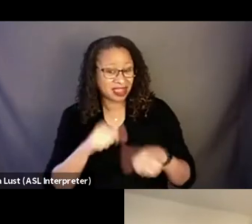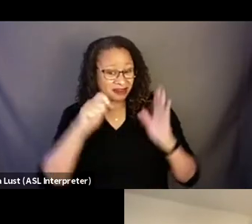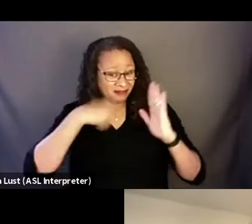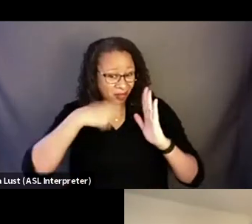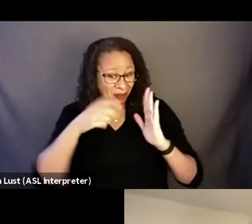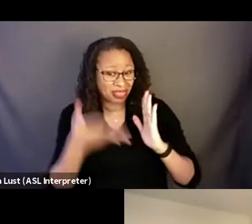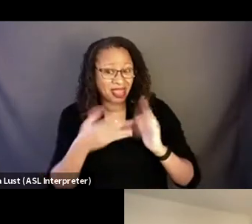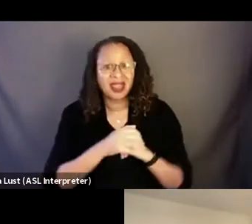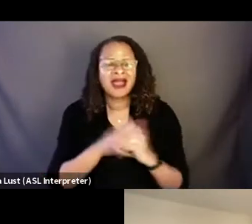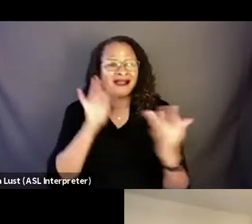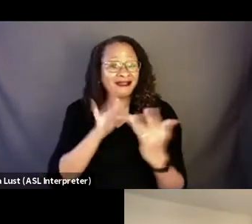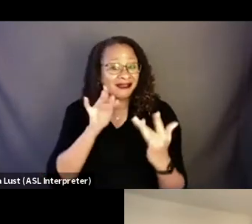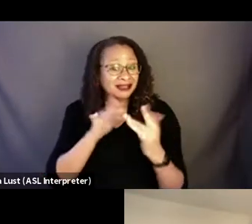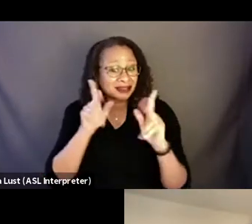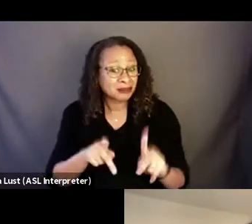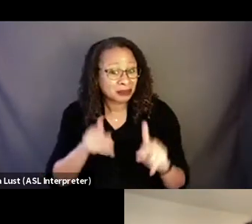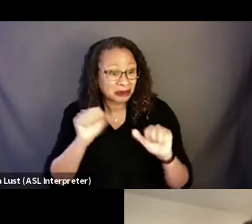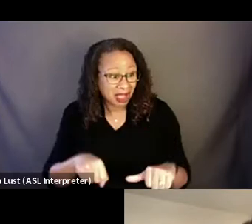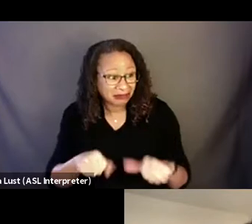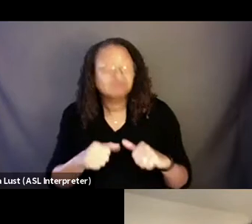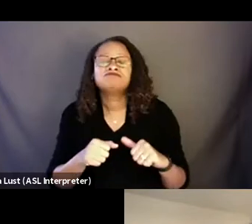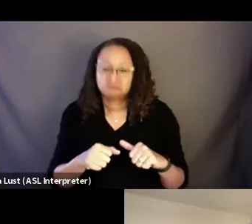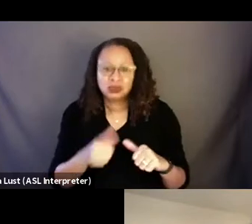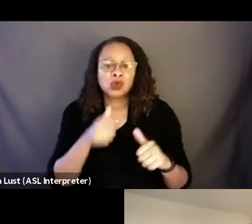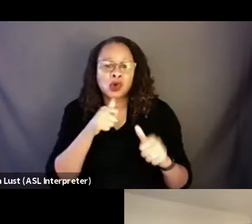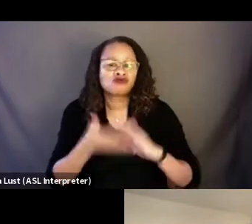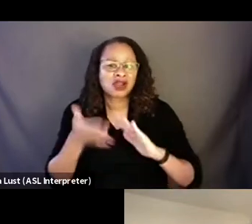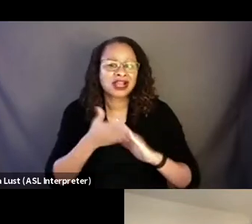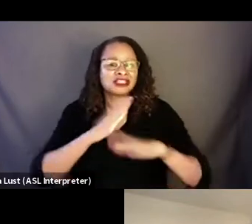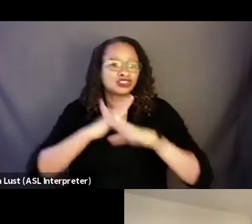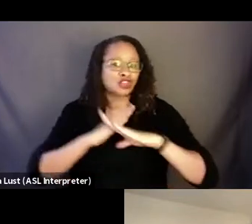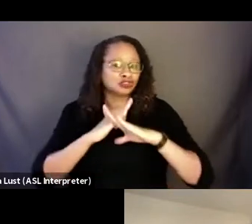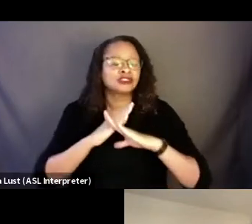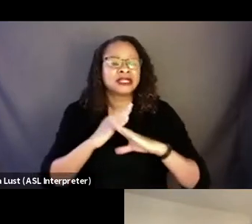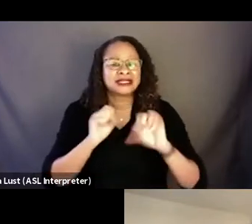the people who are running the shelter system. And within a week, I think it was,